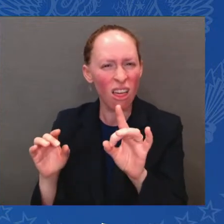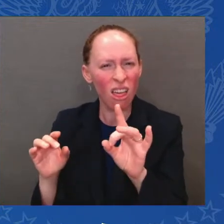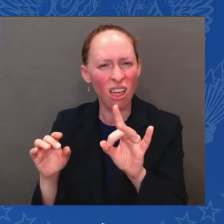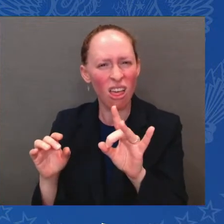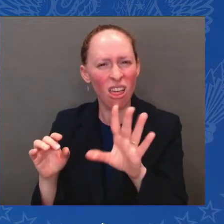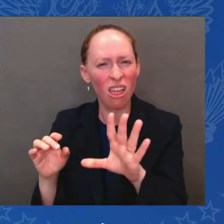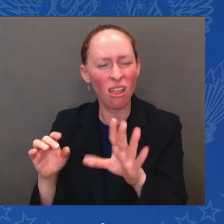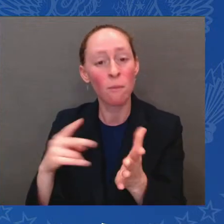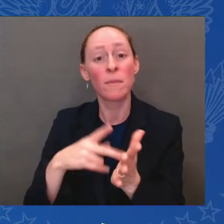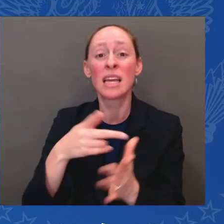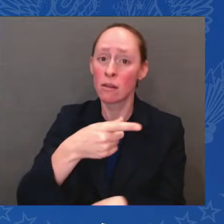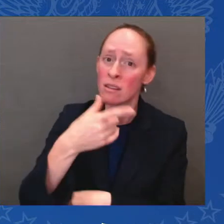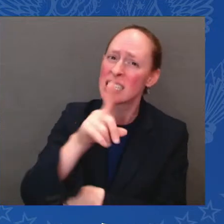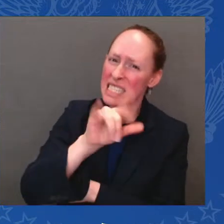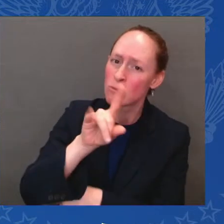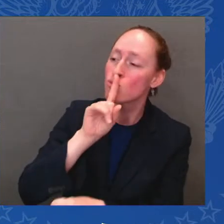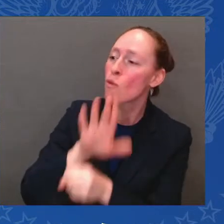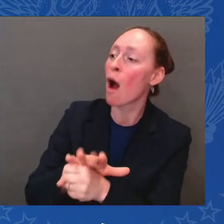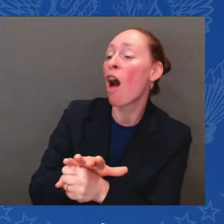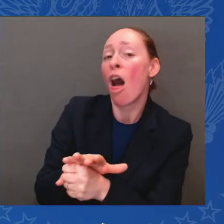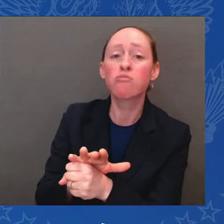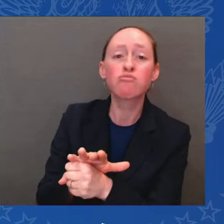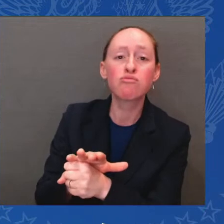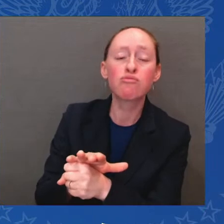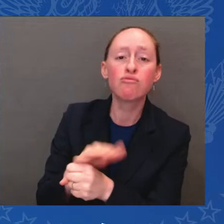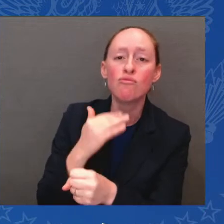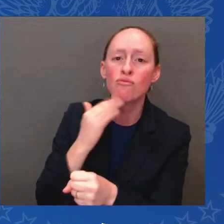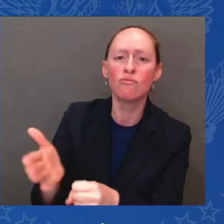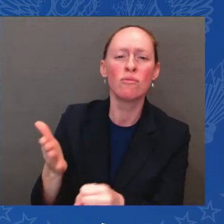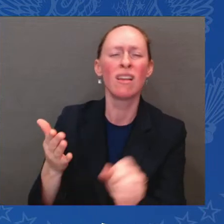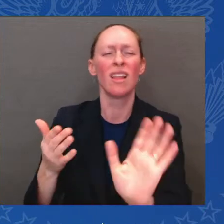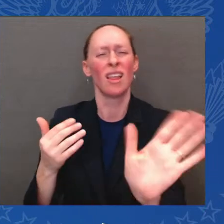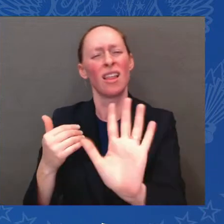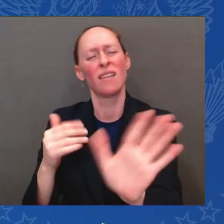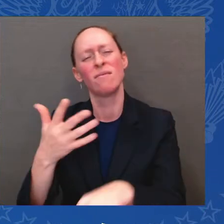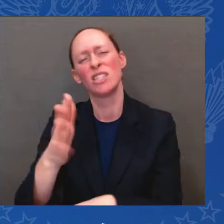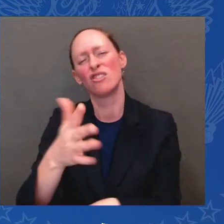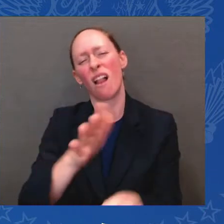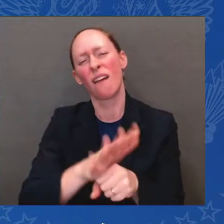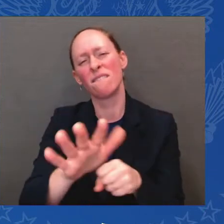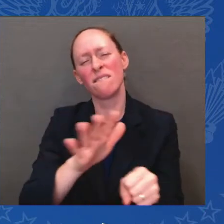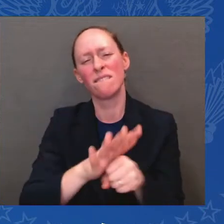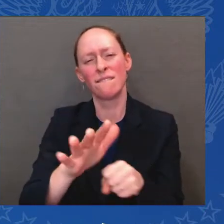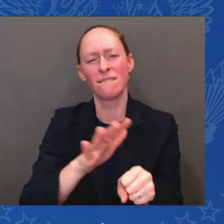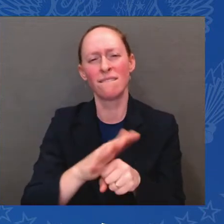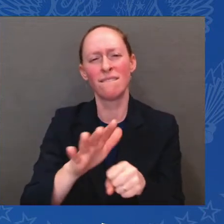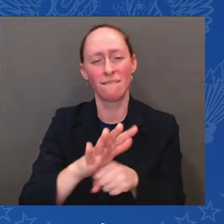This is not that complicated. The brinksmanship has to end. And there should be another --